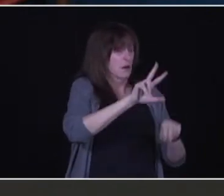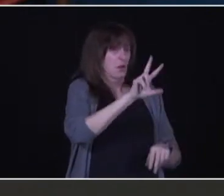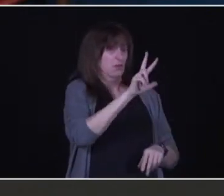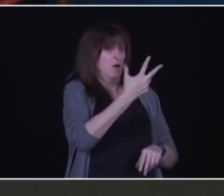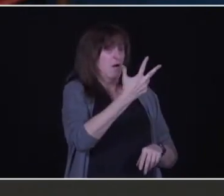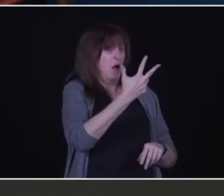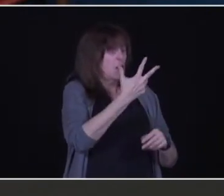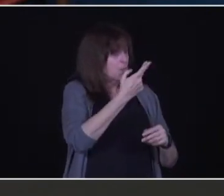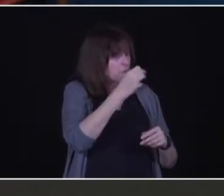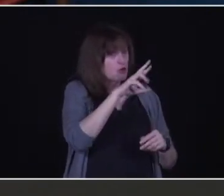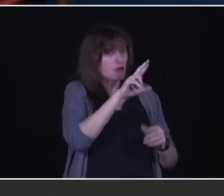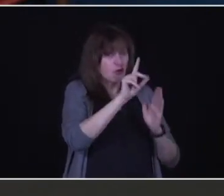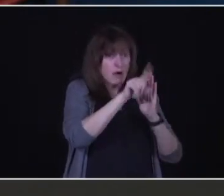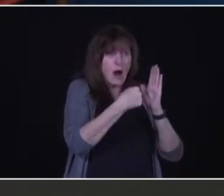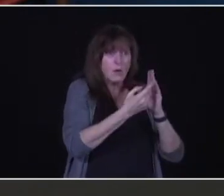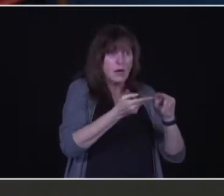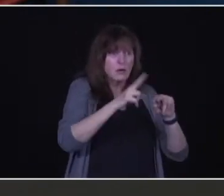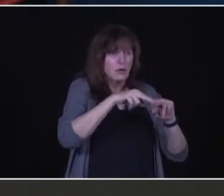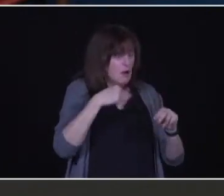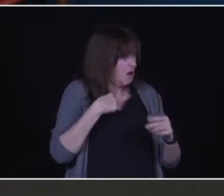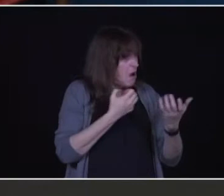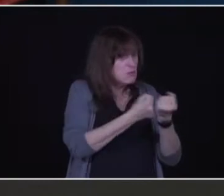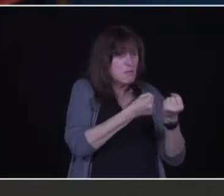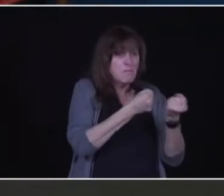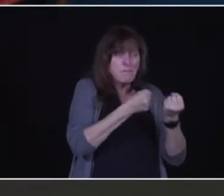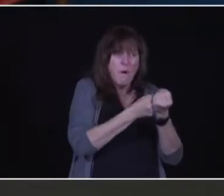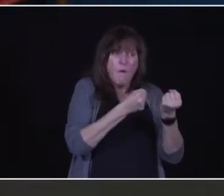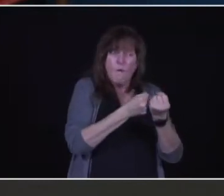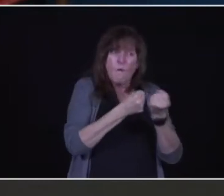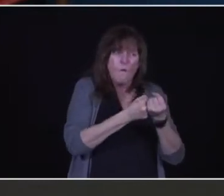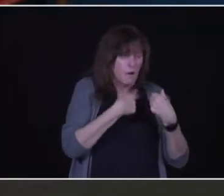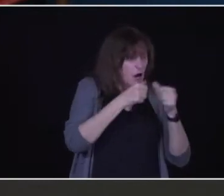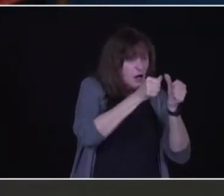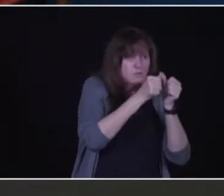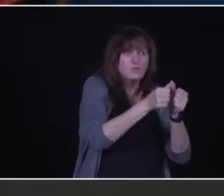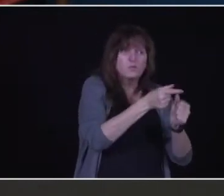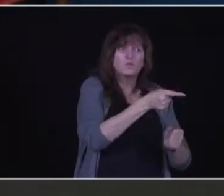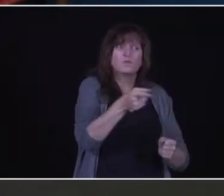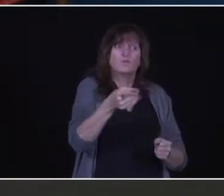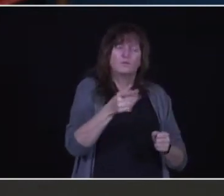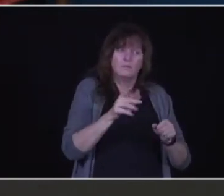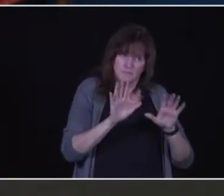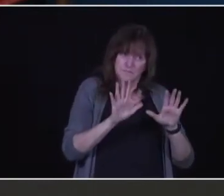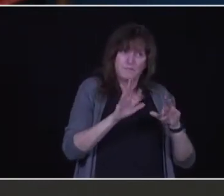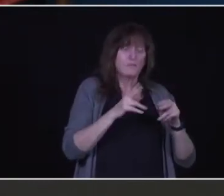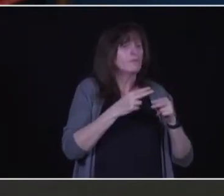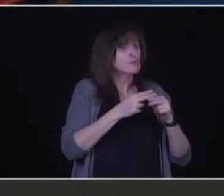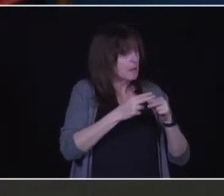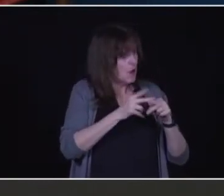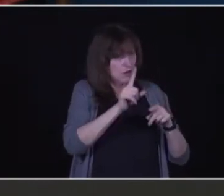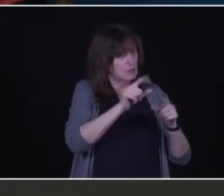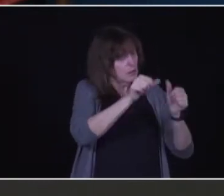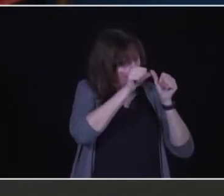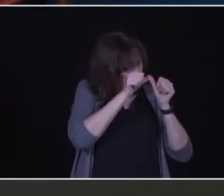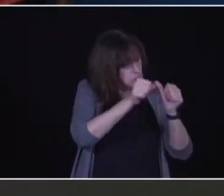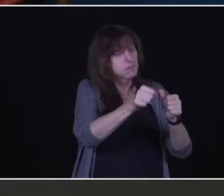and I support them, I support keeping that as we move forward. But to say that we don't have